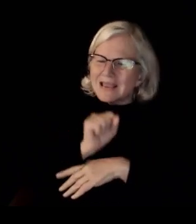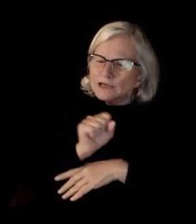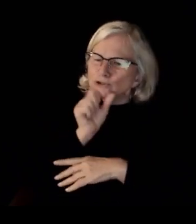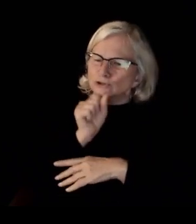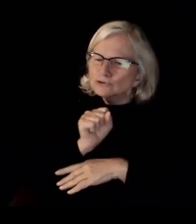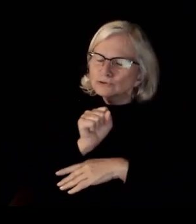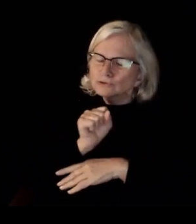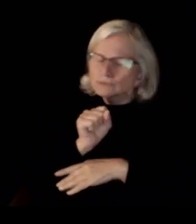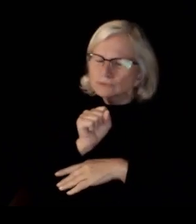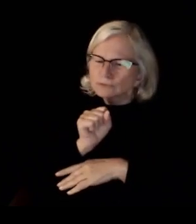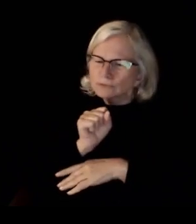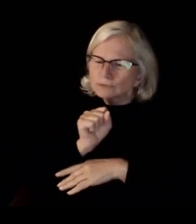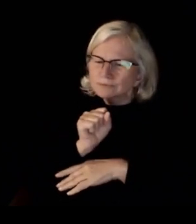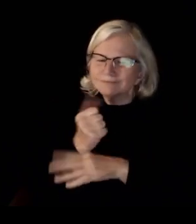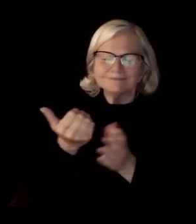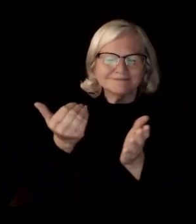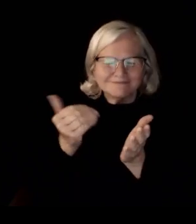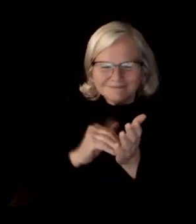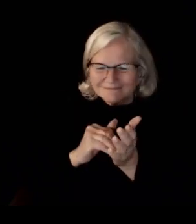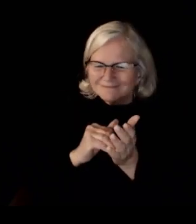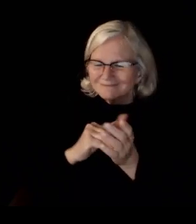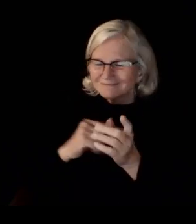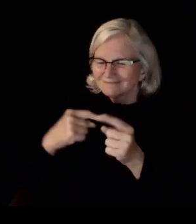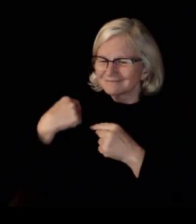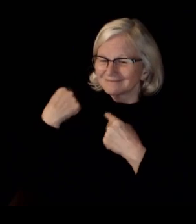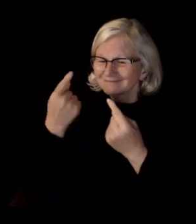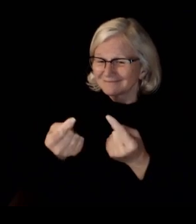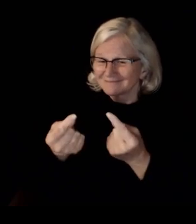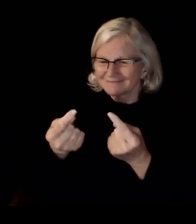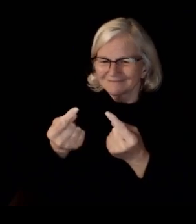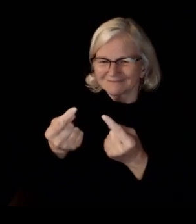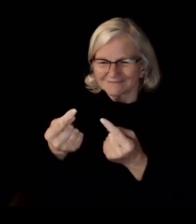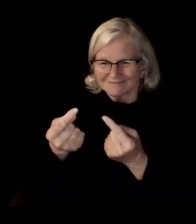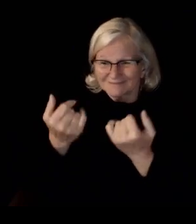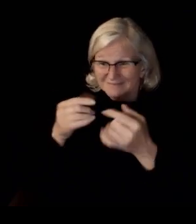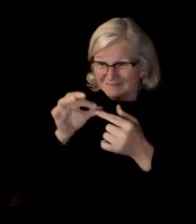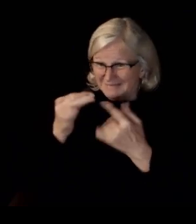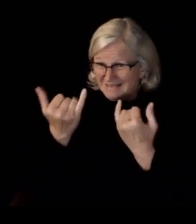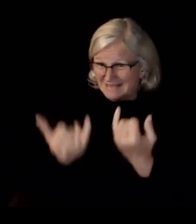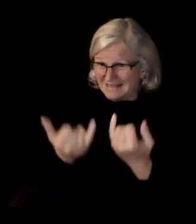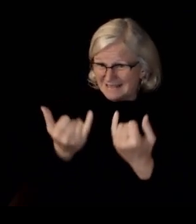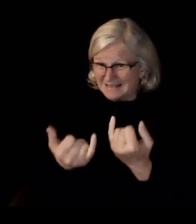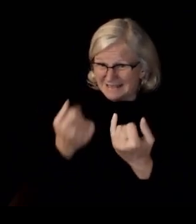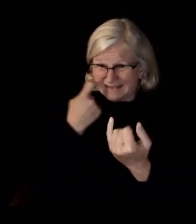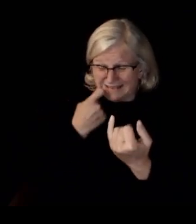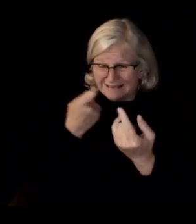we've been saying especially in recent days while we know and Kris can give you the specific